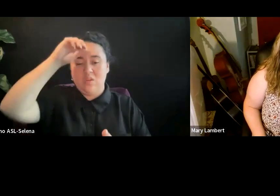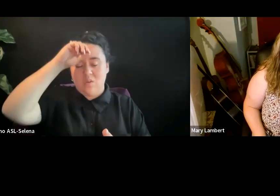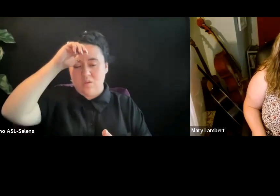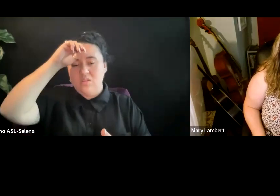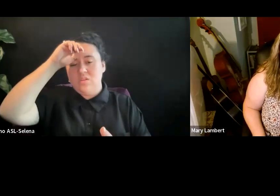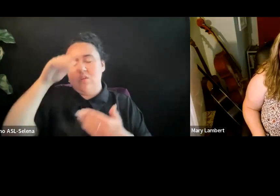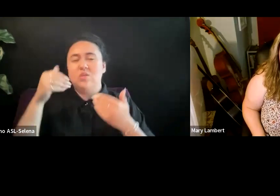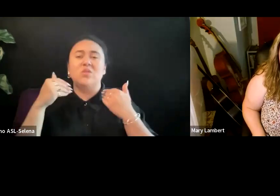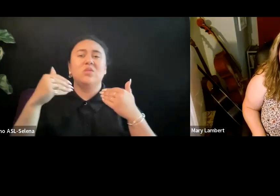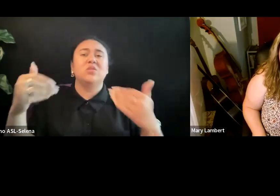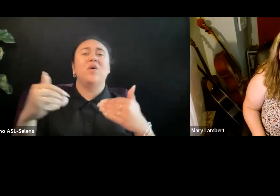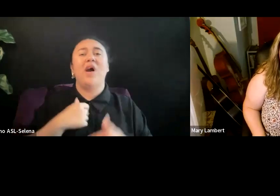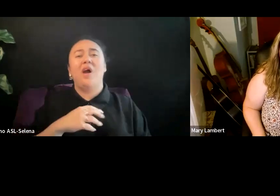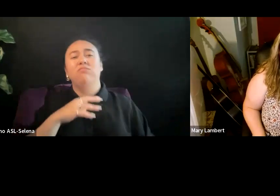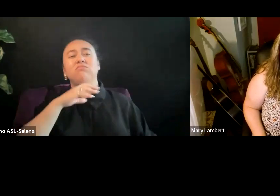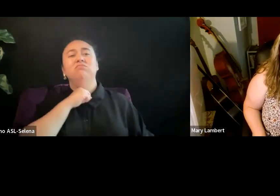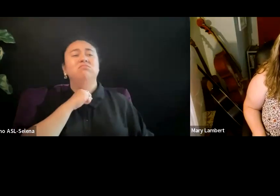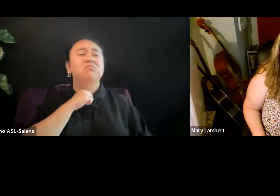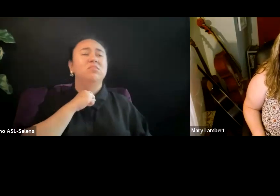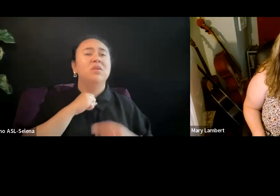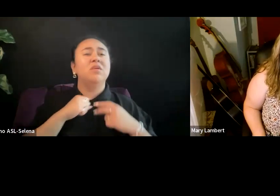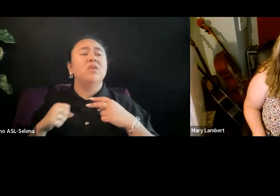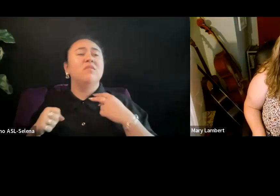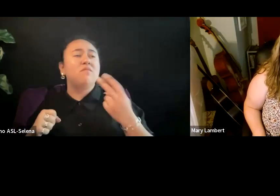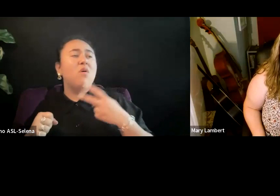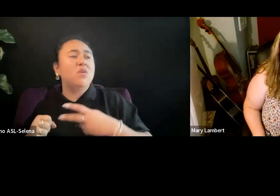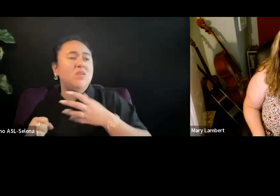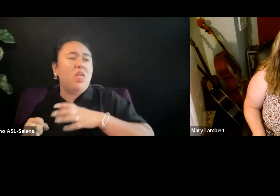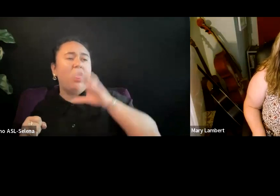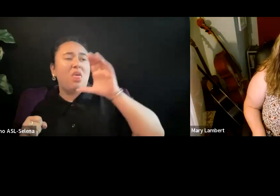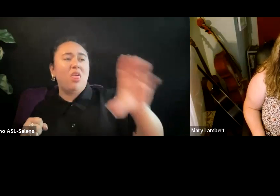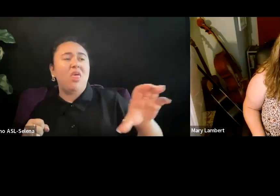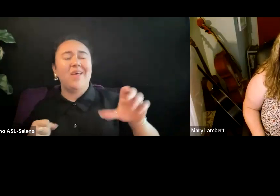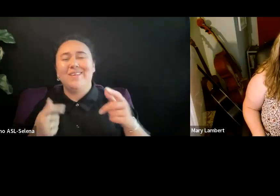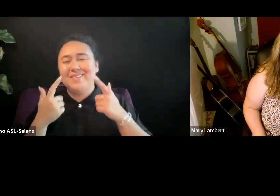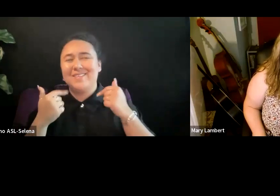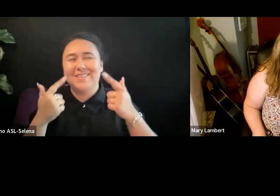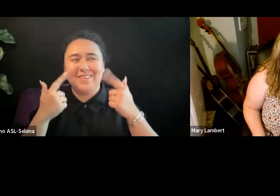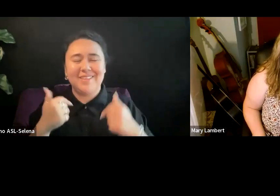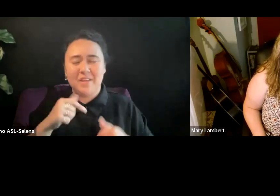just to give my voice to a bad man's joke. A shell of a woman.